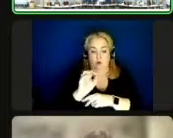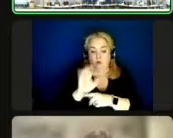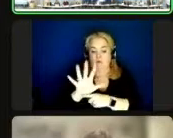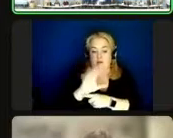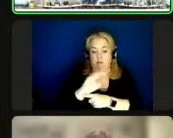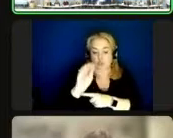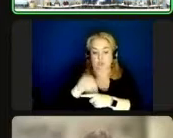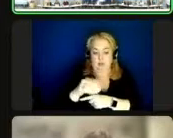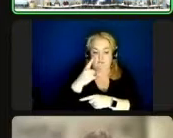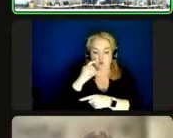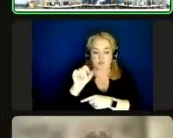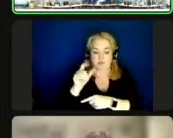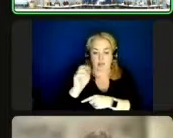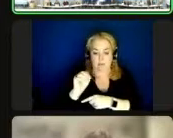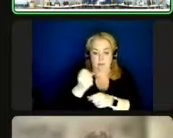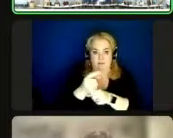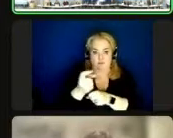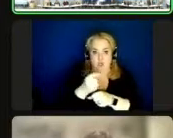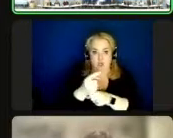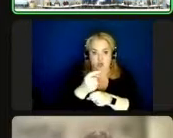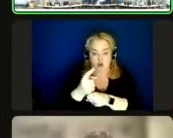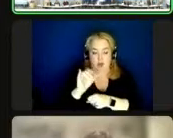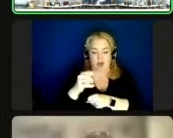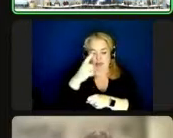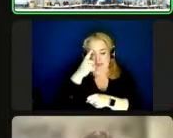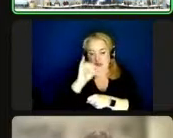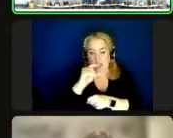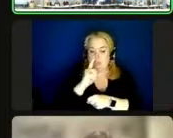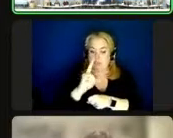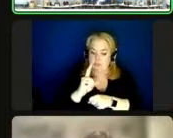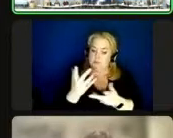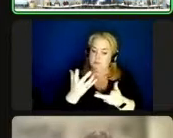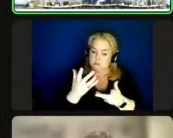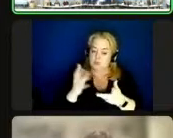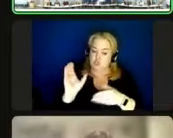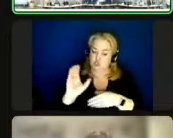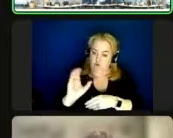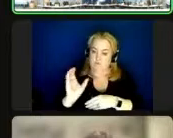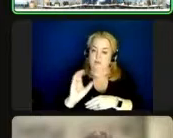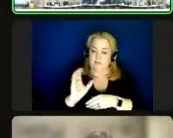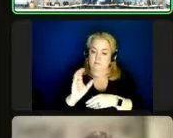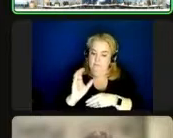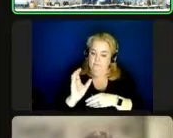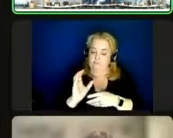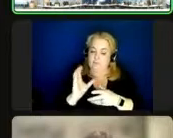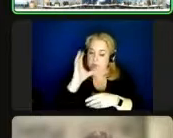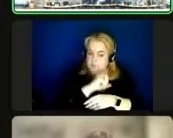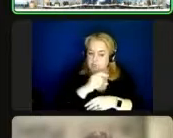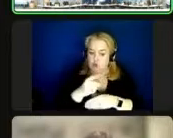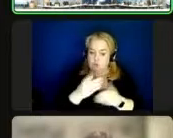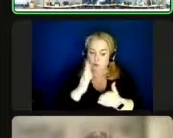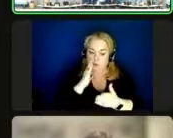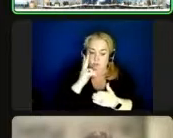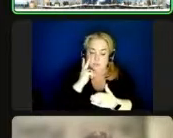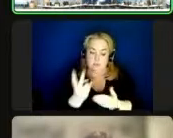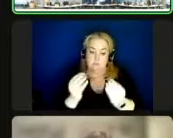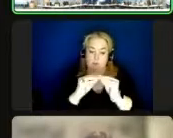THE SAME RATE AS POPULATION GROWTH BUT ONLY THE PSC PROJECTION I ONE POINT 0 5